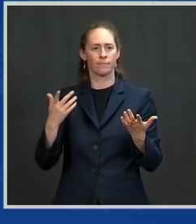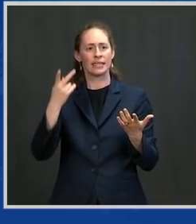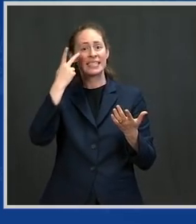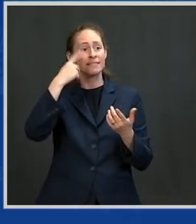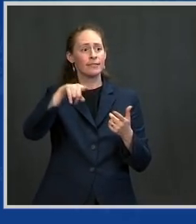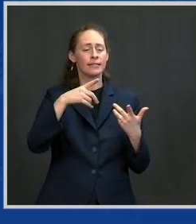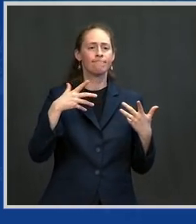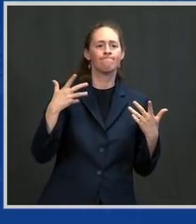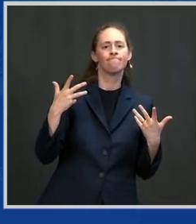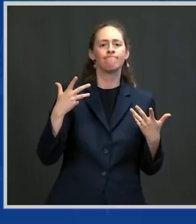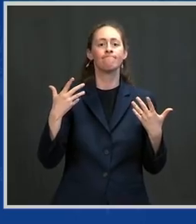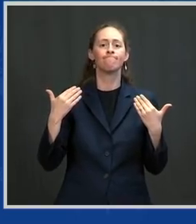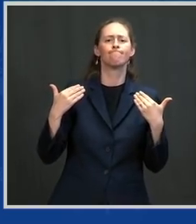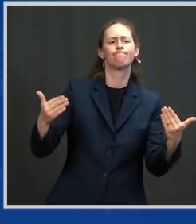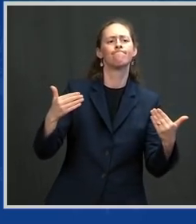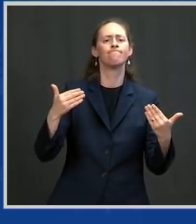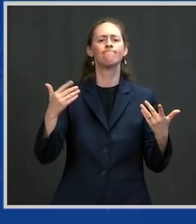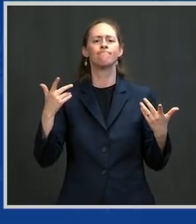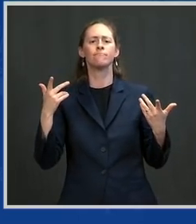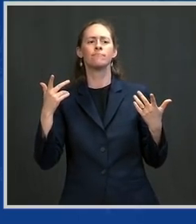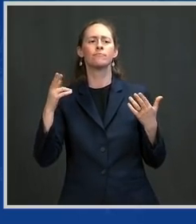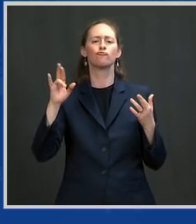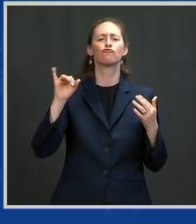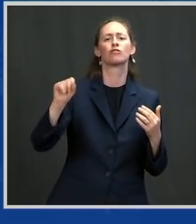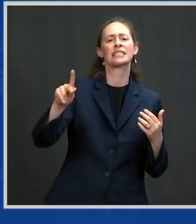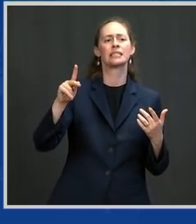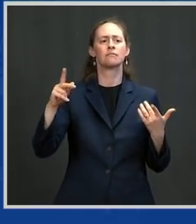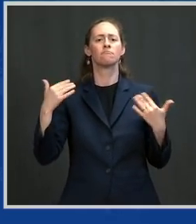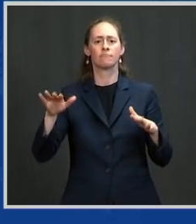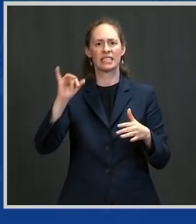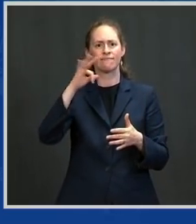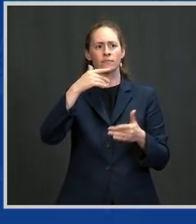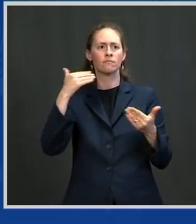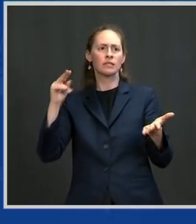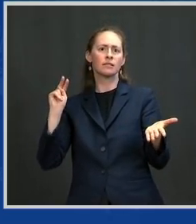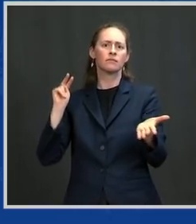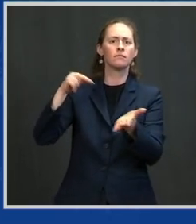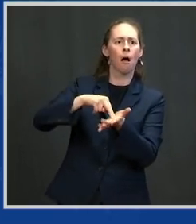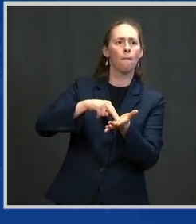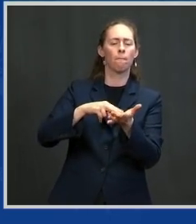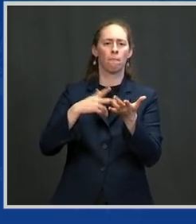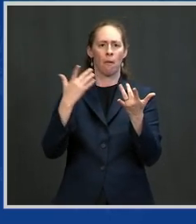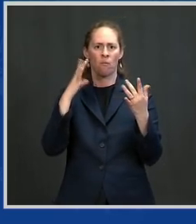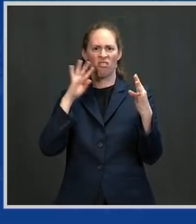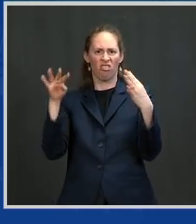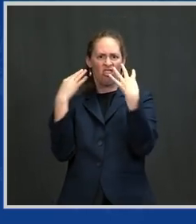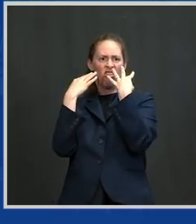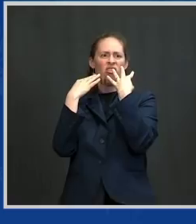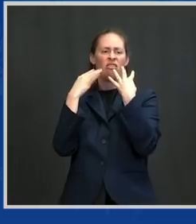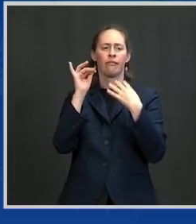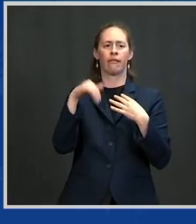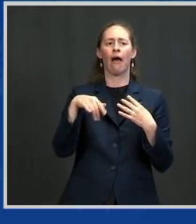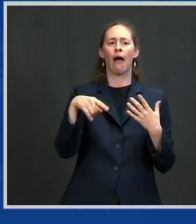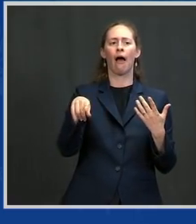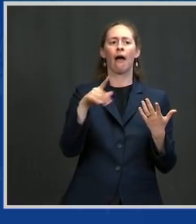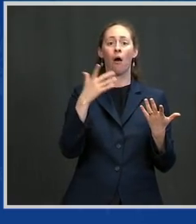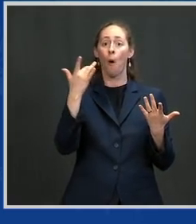because of the nature of your party's politics at the moment. I think this is passing. I don't mean easily passing.